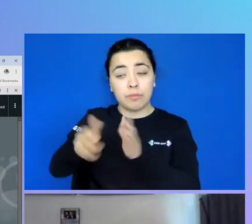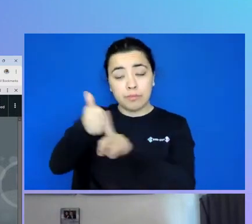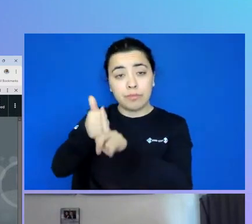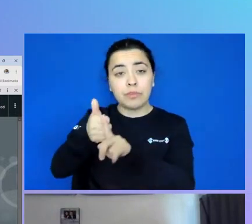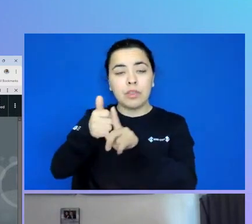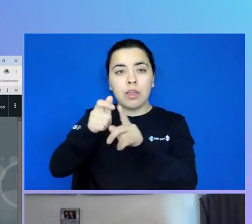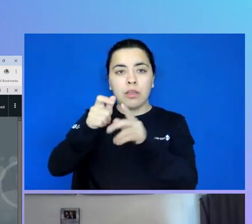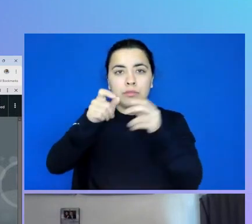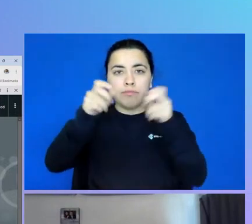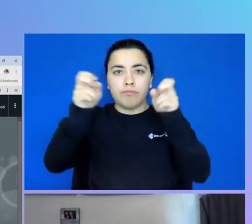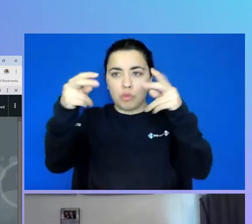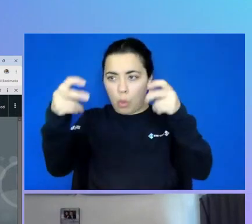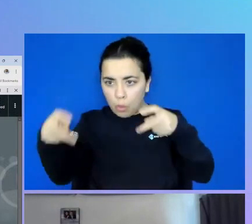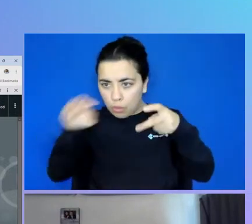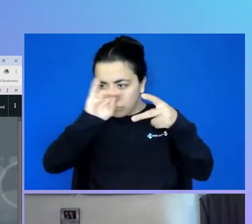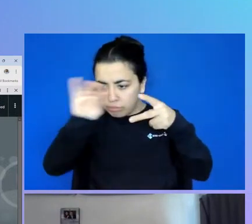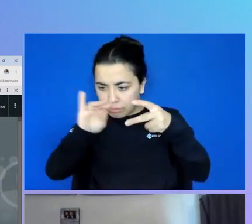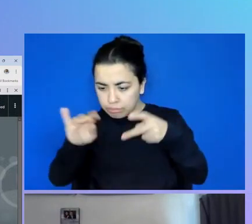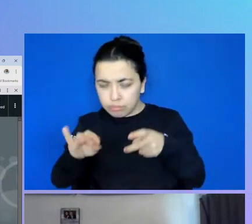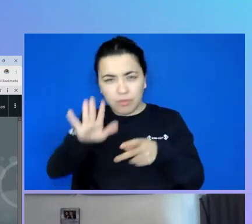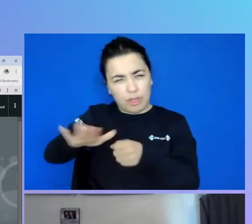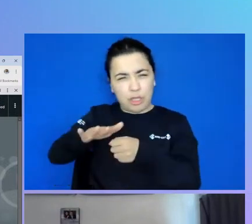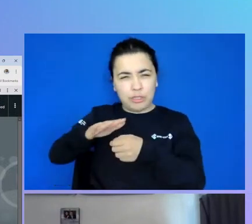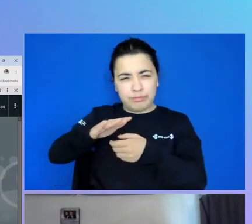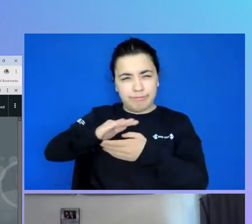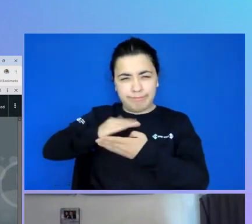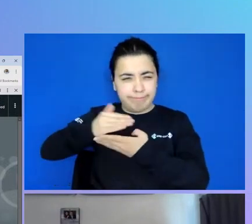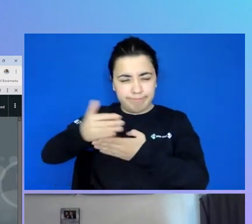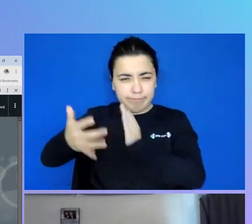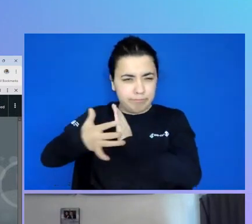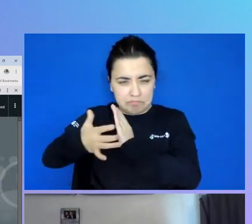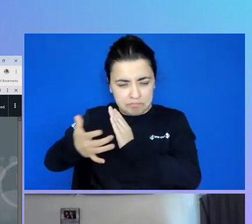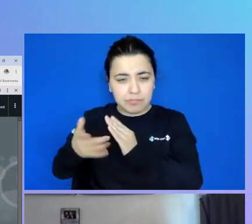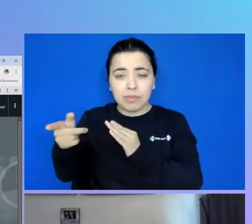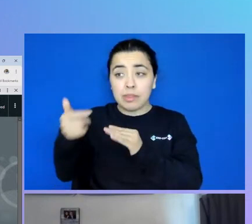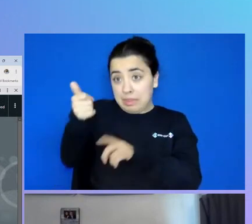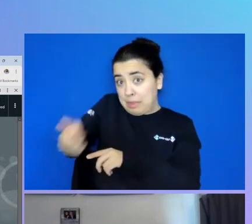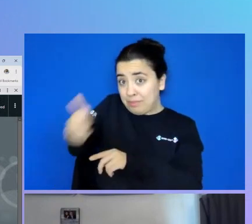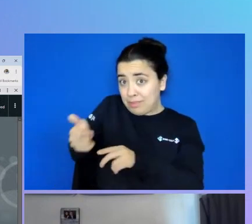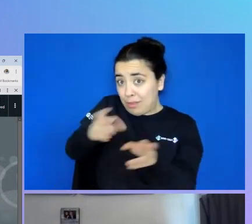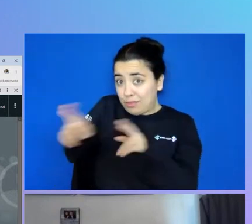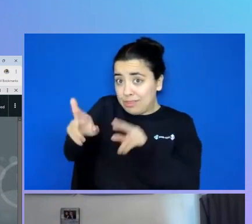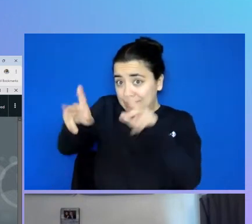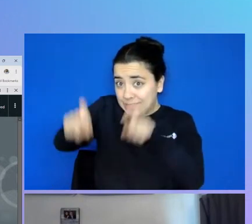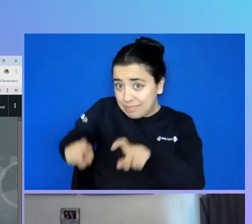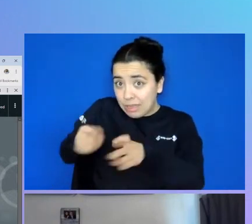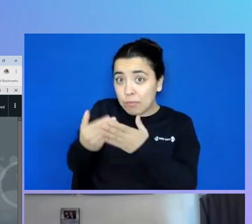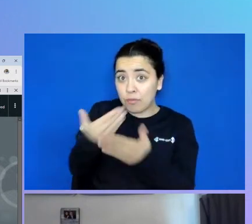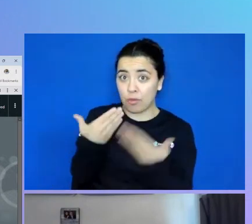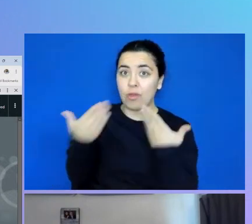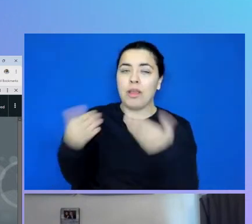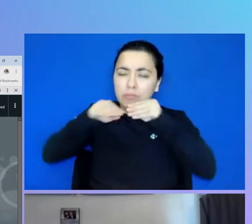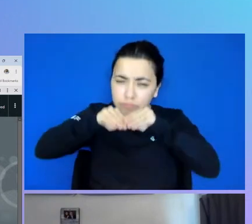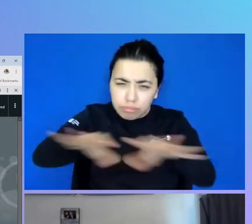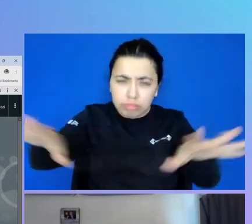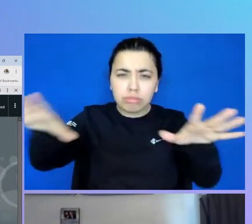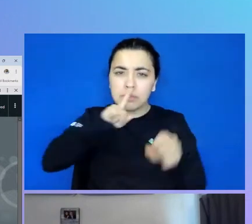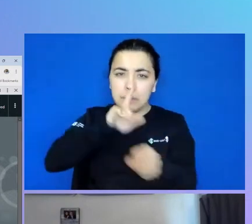this on their local machine, they are able to actually test it before pushing this code. Before committing this code to